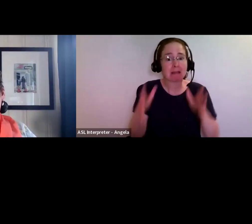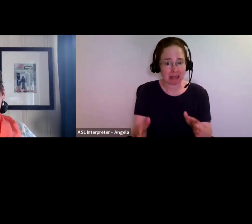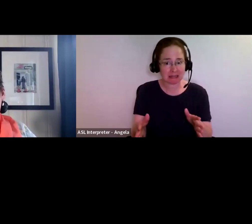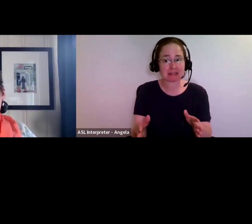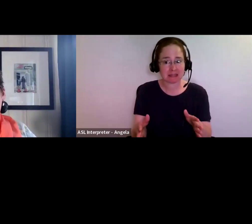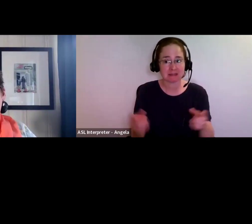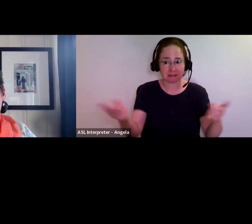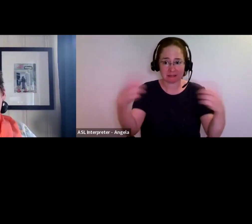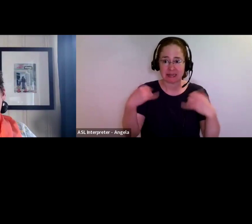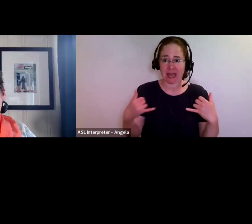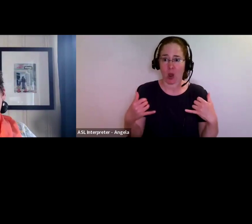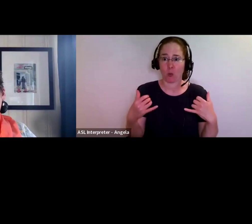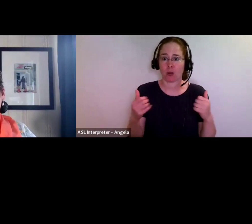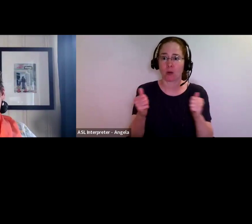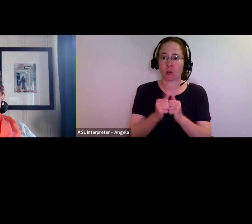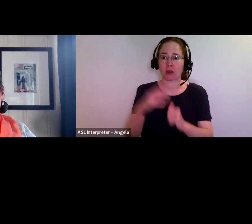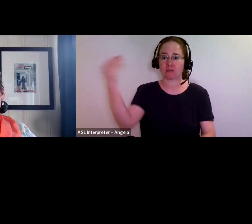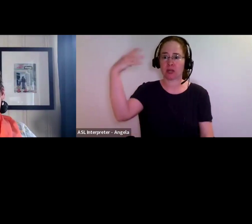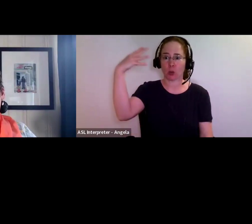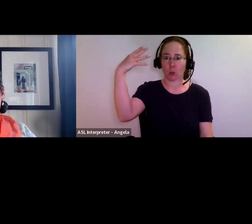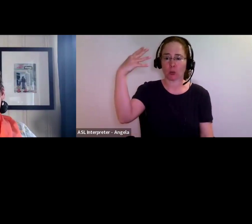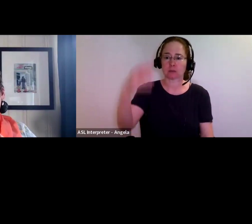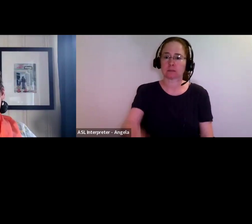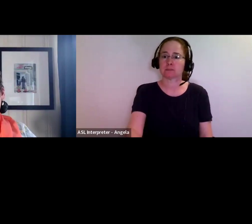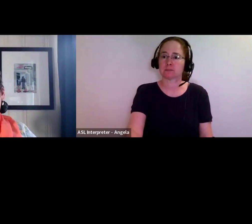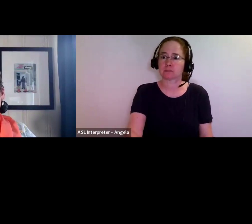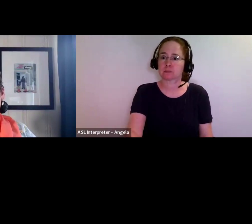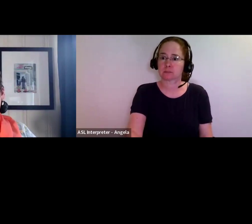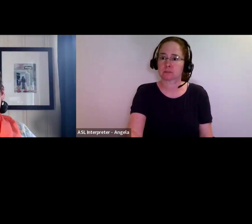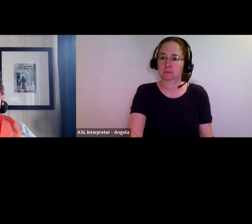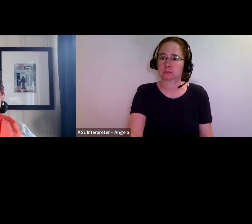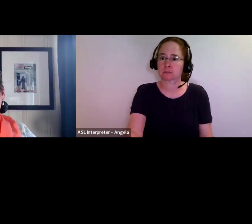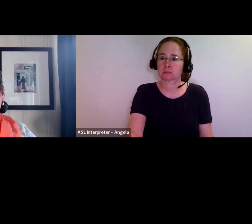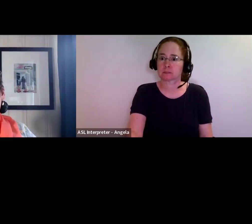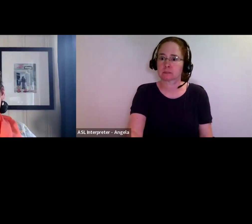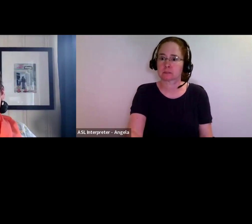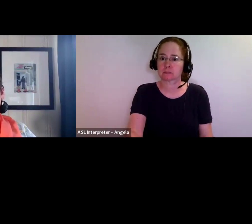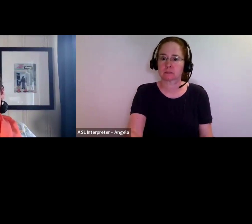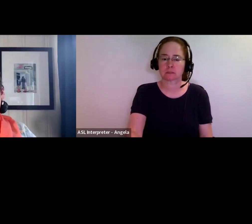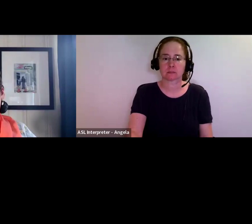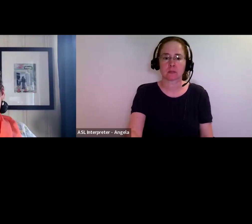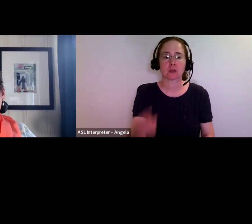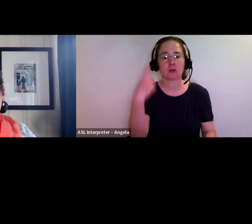join us with Video on for our facilitated discussion.